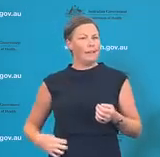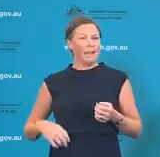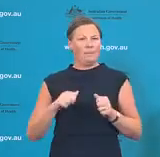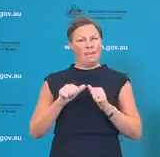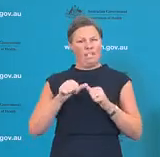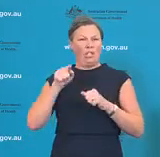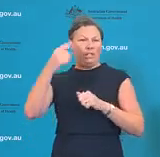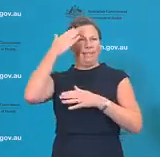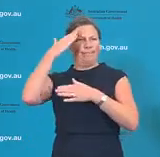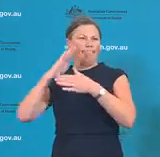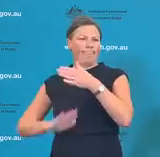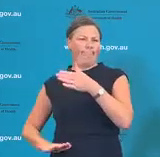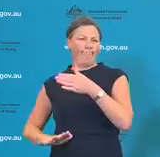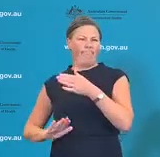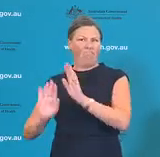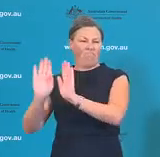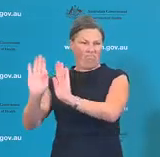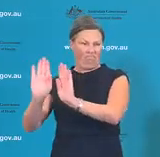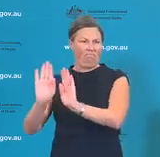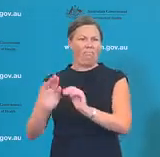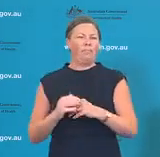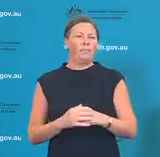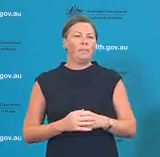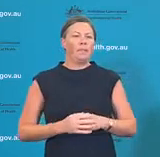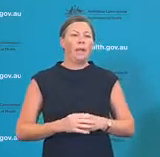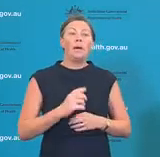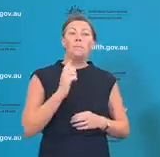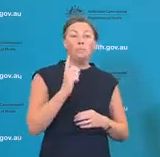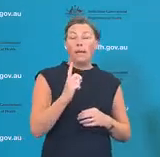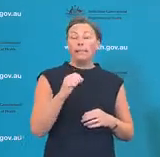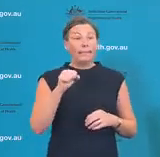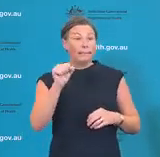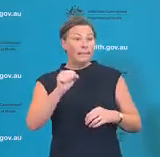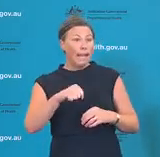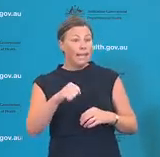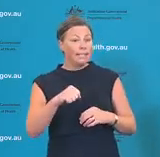rather than mine. But I do think that we're hearing a keenness to certainly